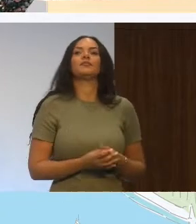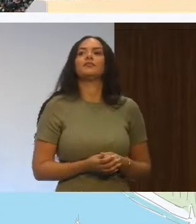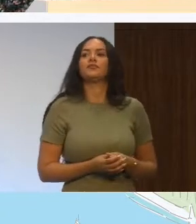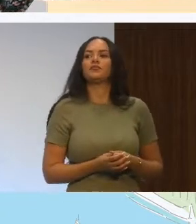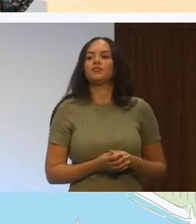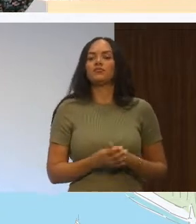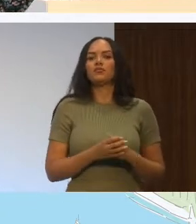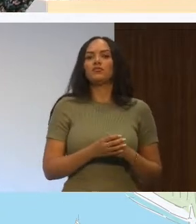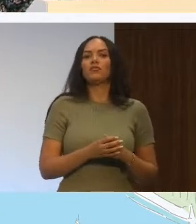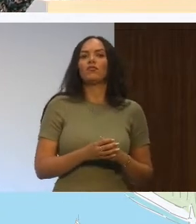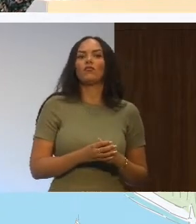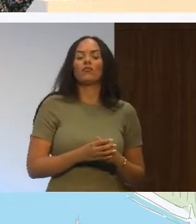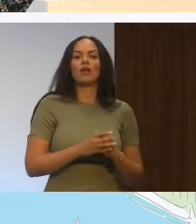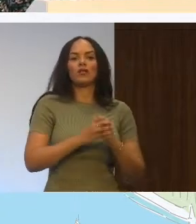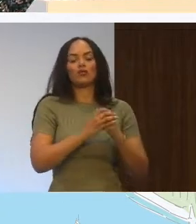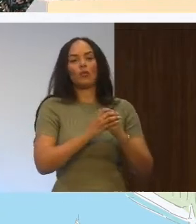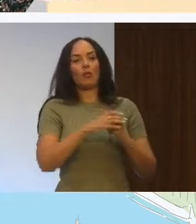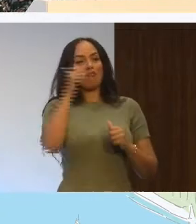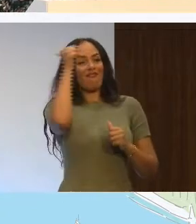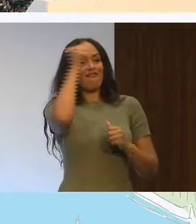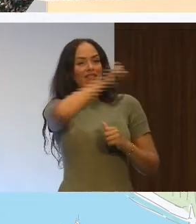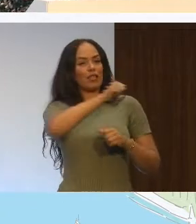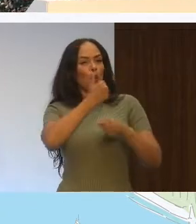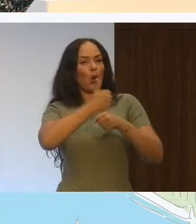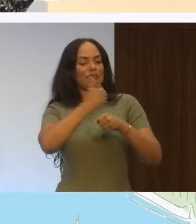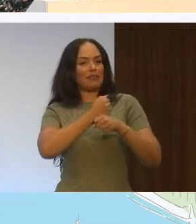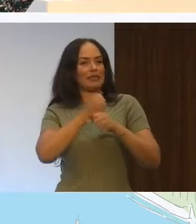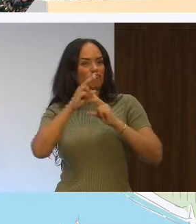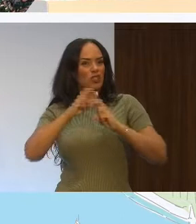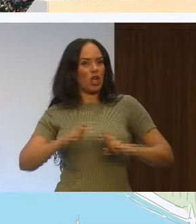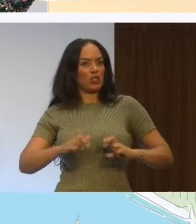conducted by Professor Goadsby’s team some time ago, 72% of adults were able